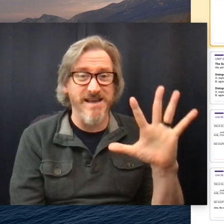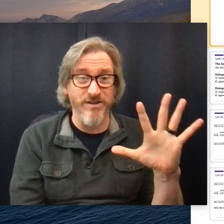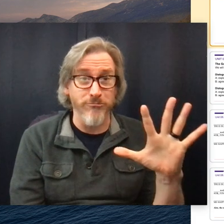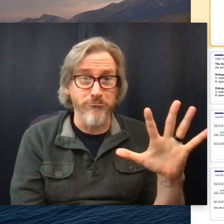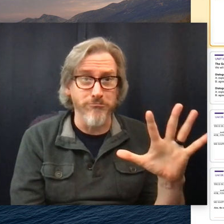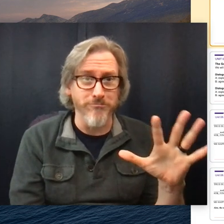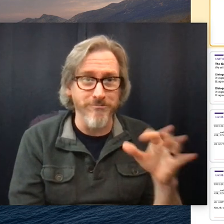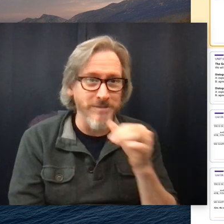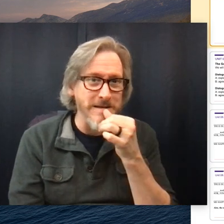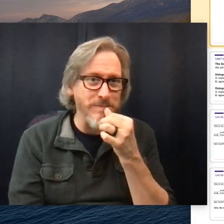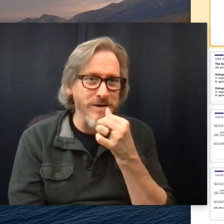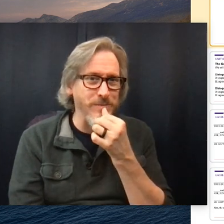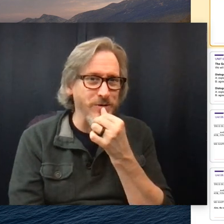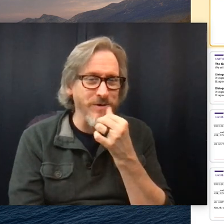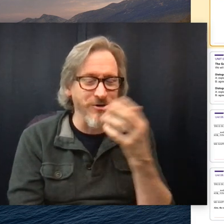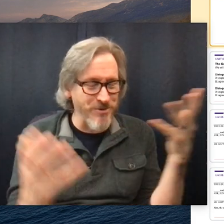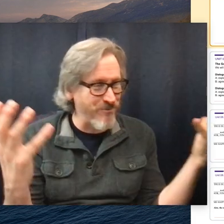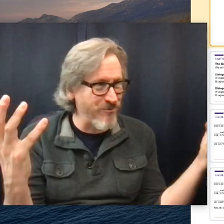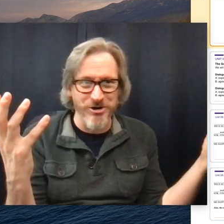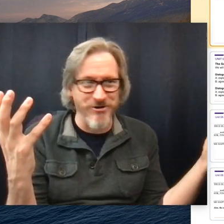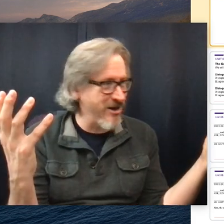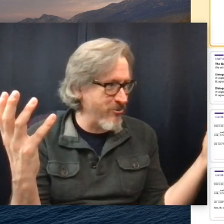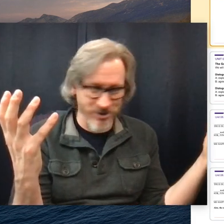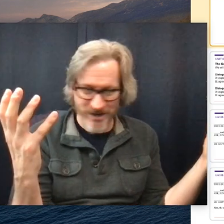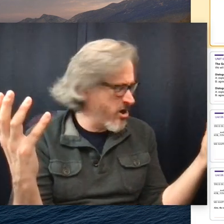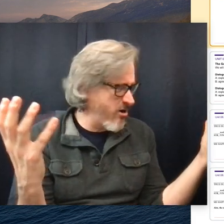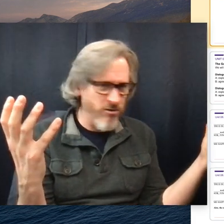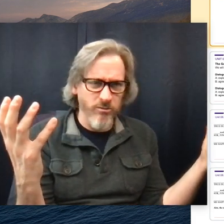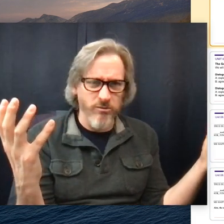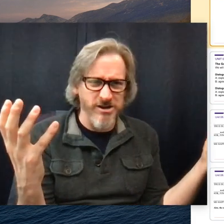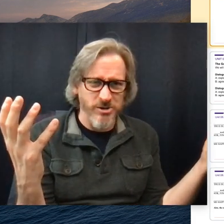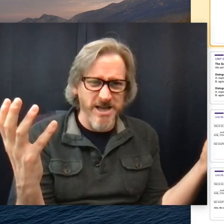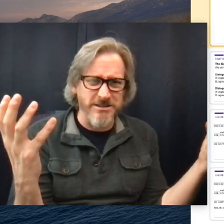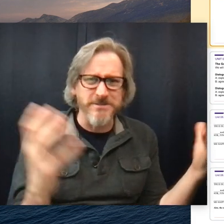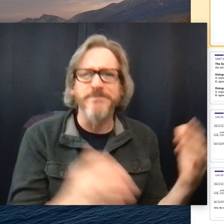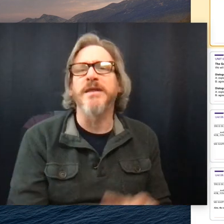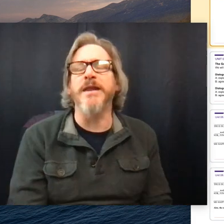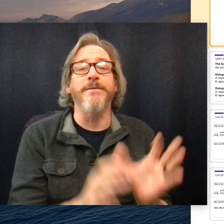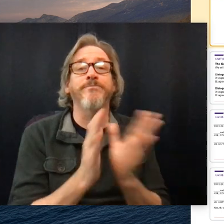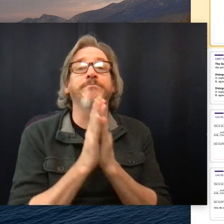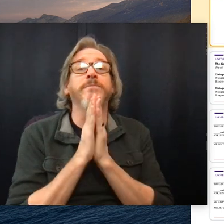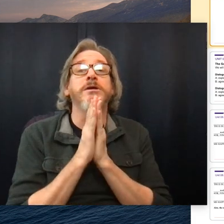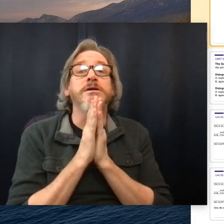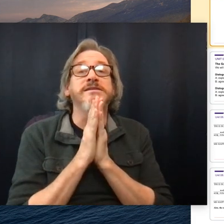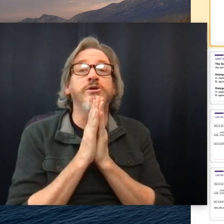seven pretty important when you're when you're grading homework going there's no six anyway so